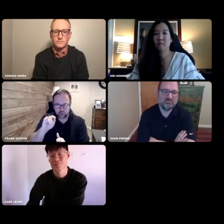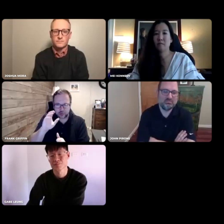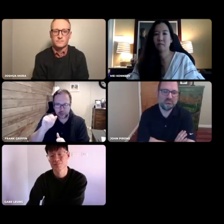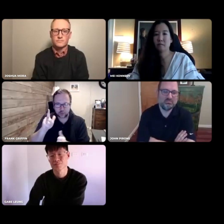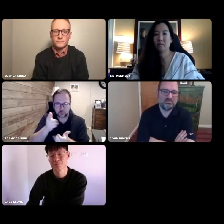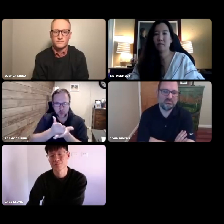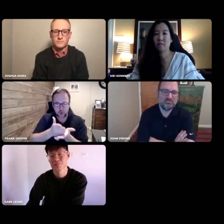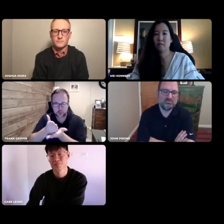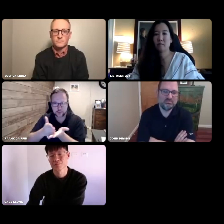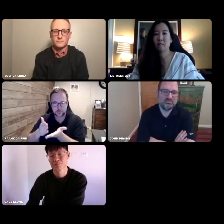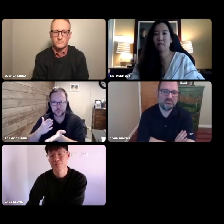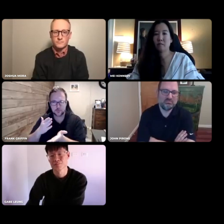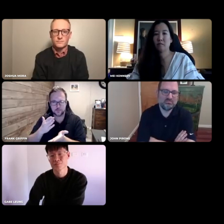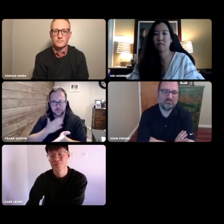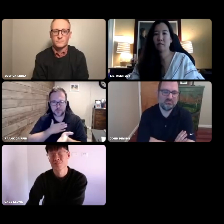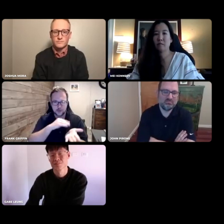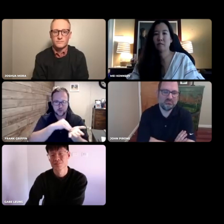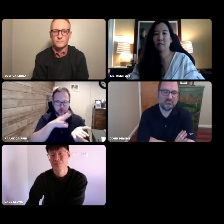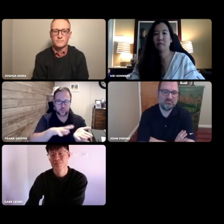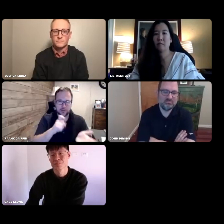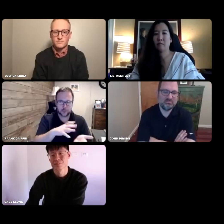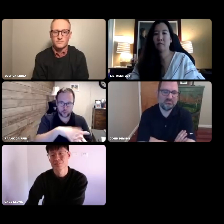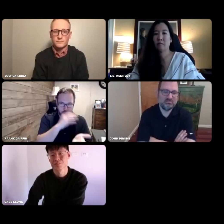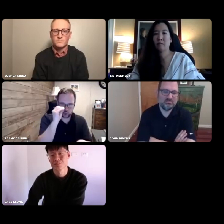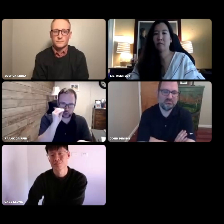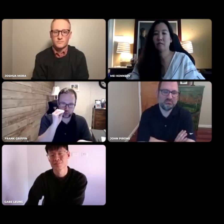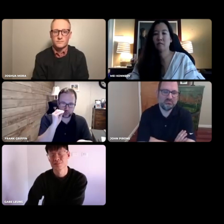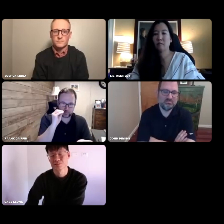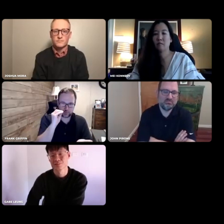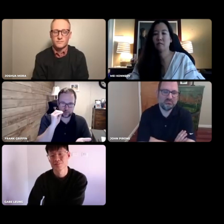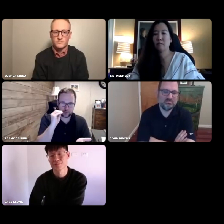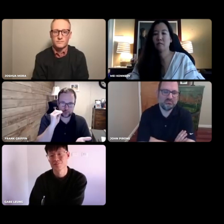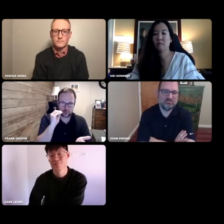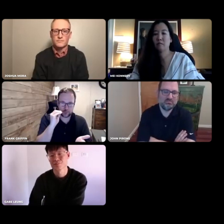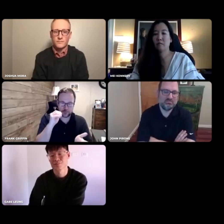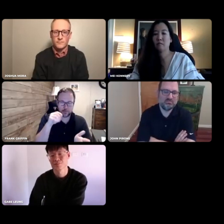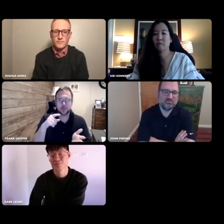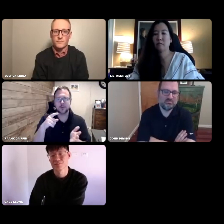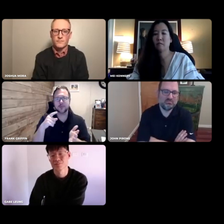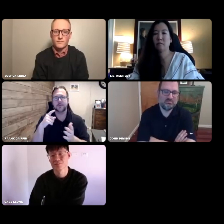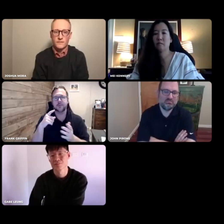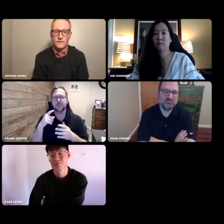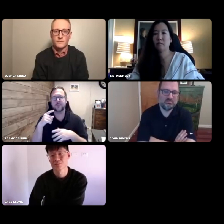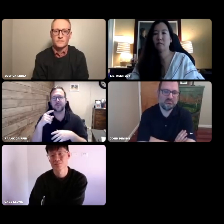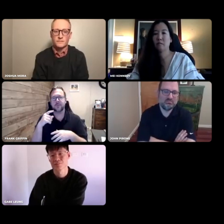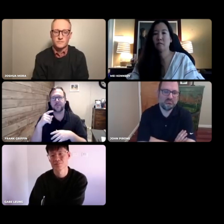What can I do? What are the most critical parts my students need to learn?